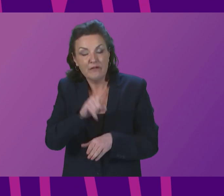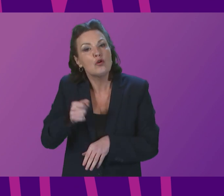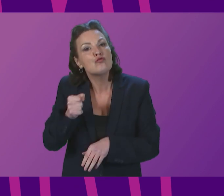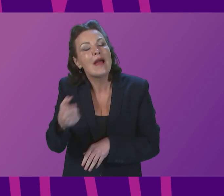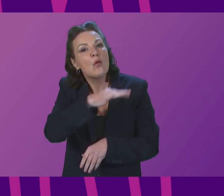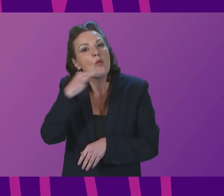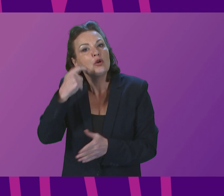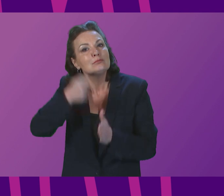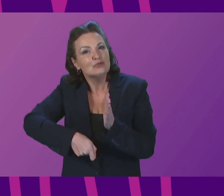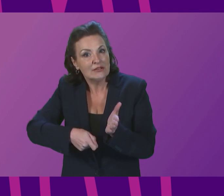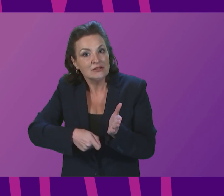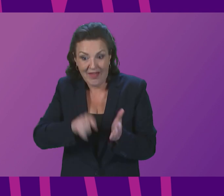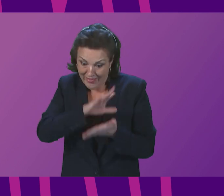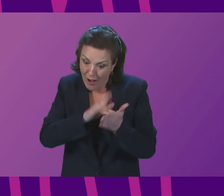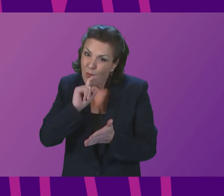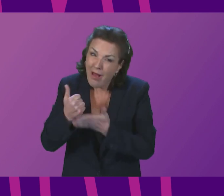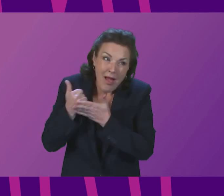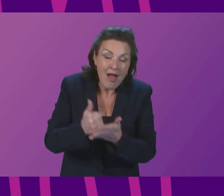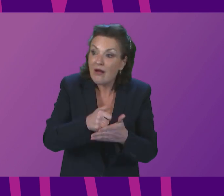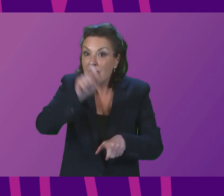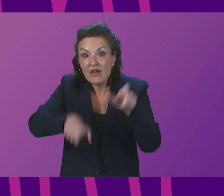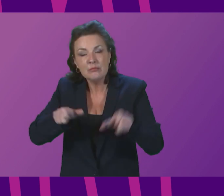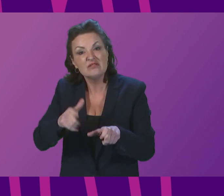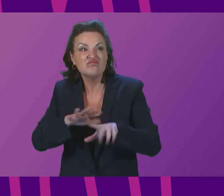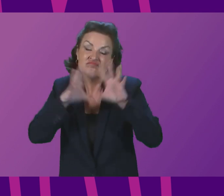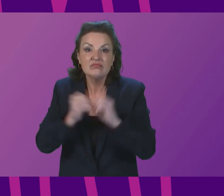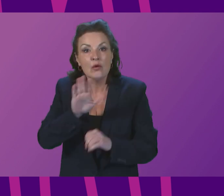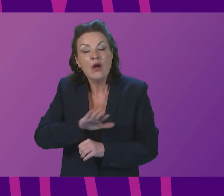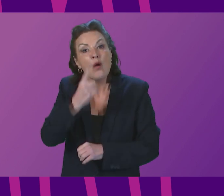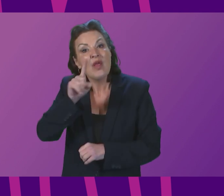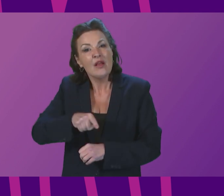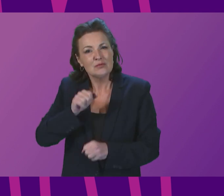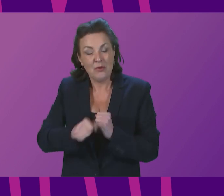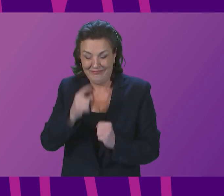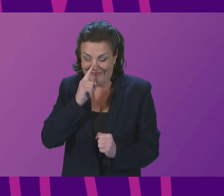It is supporting families with more than £1,000, in contrast to the Government’s flagship